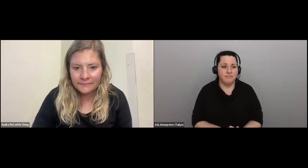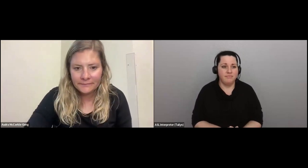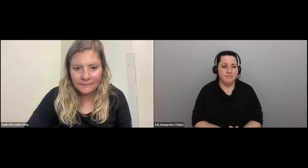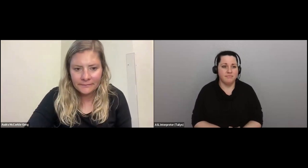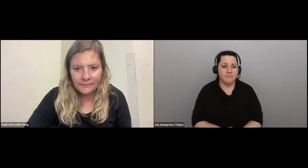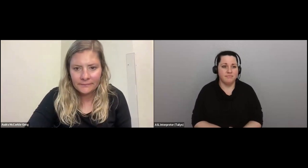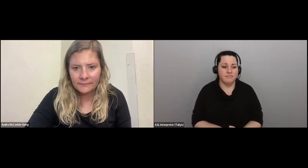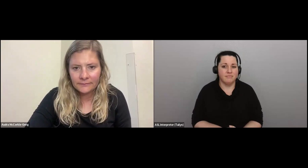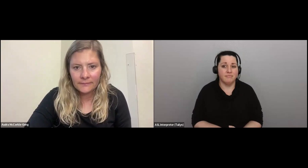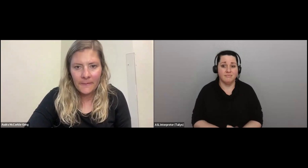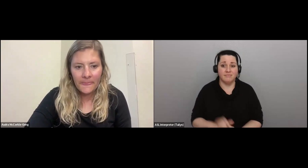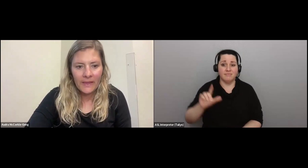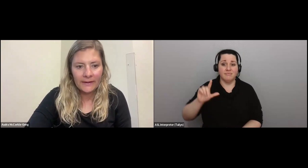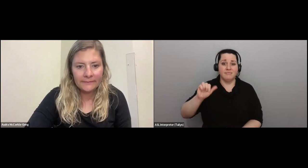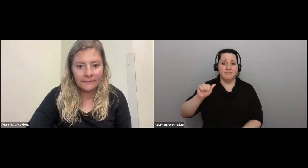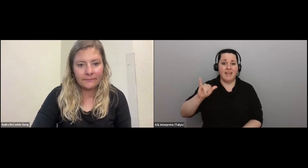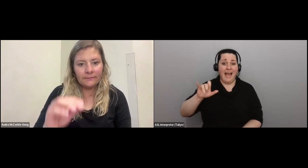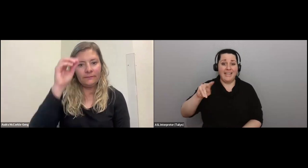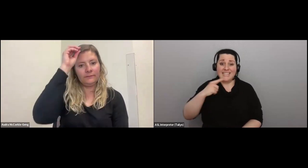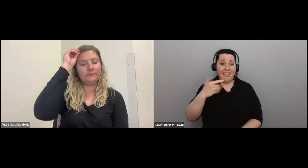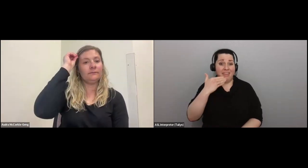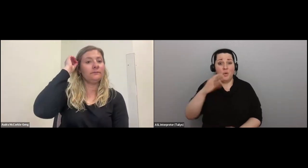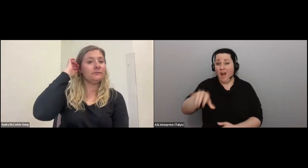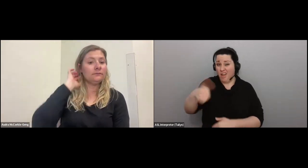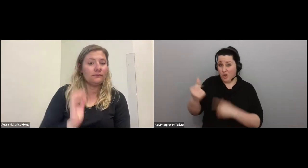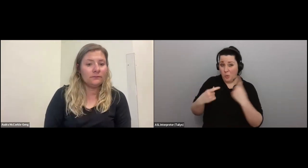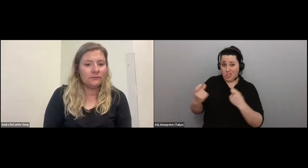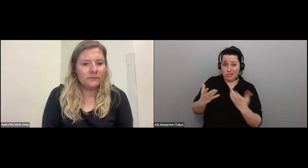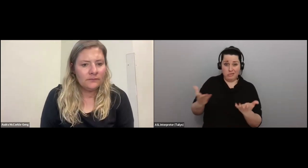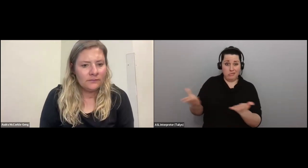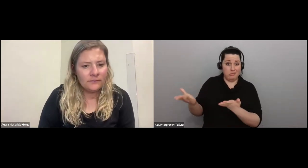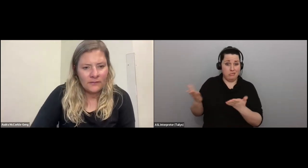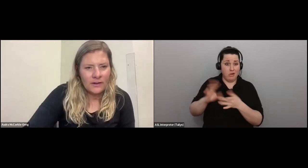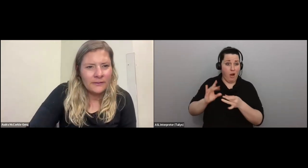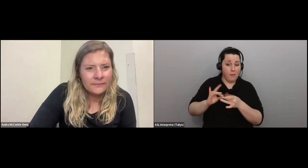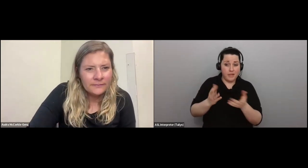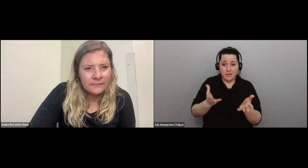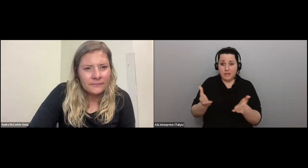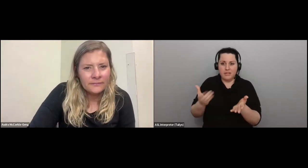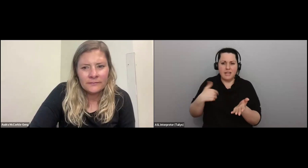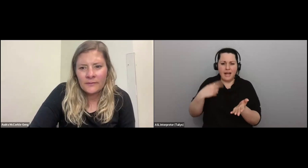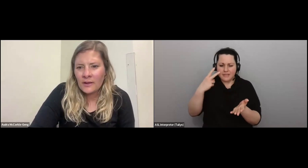Ayelen: Thank you. Are there any other questions, comments? I see something in the chat